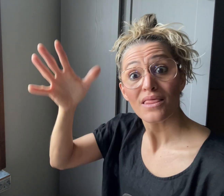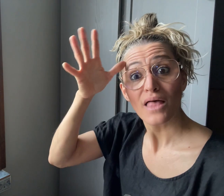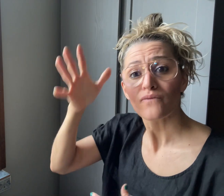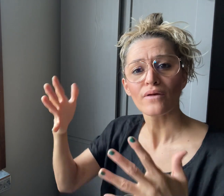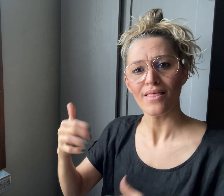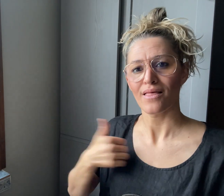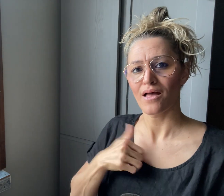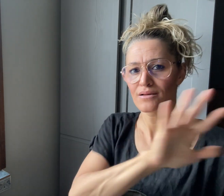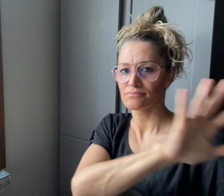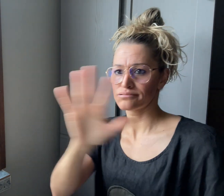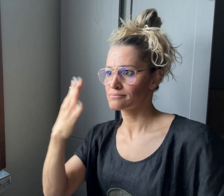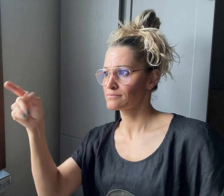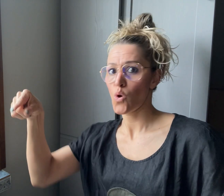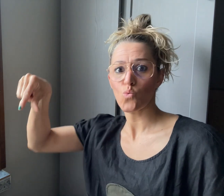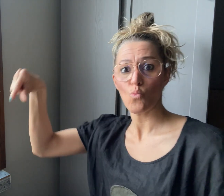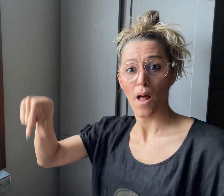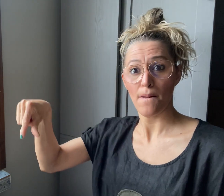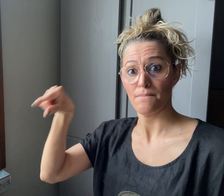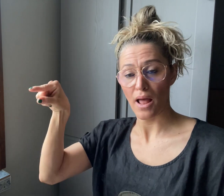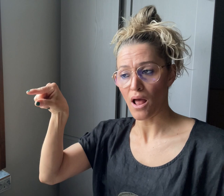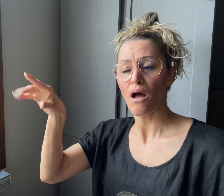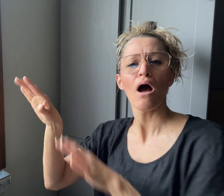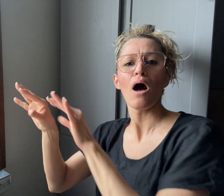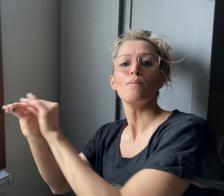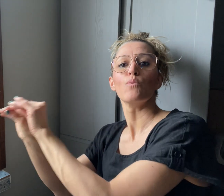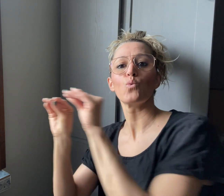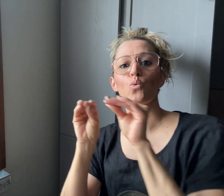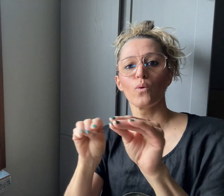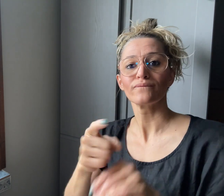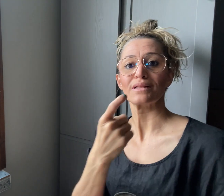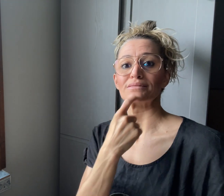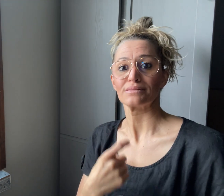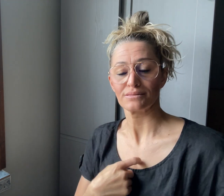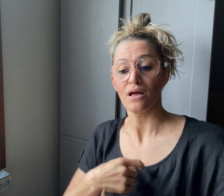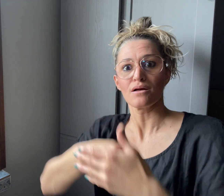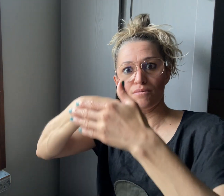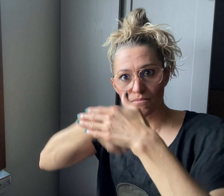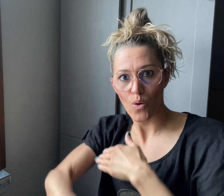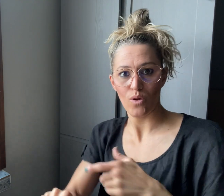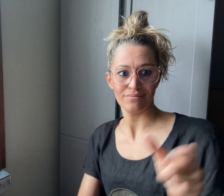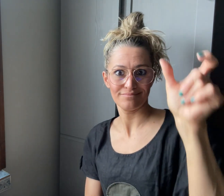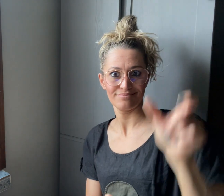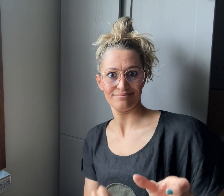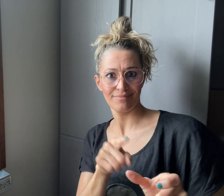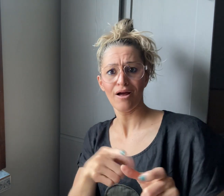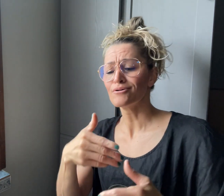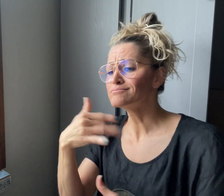from Quebec, Richard holds a law degree from Queen's